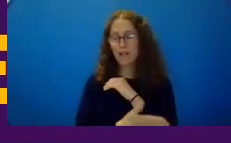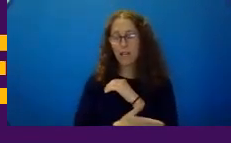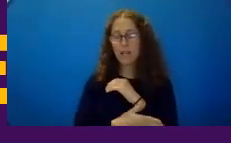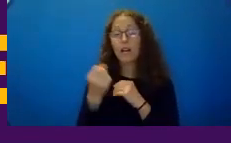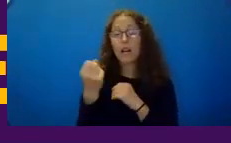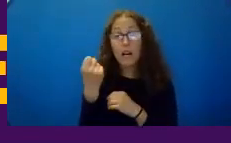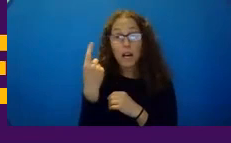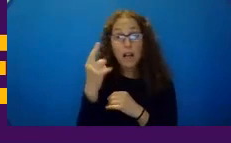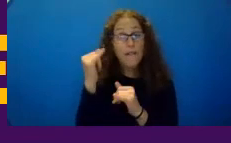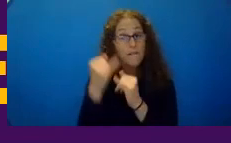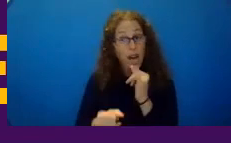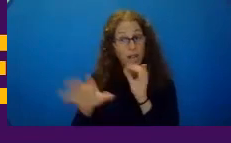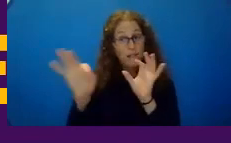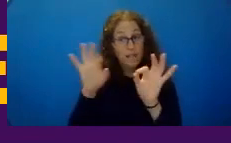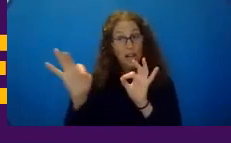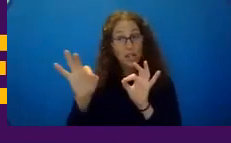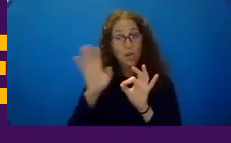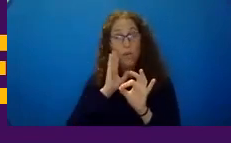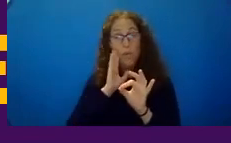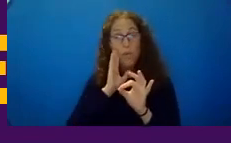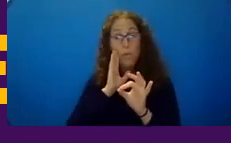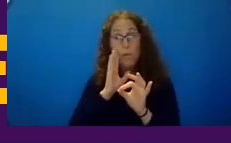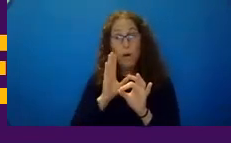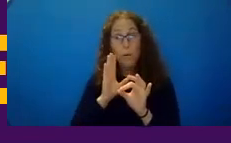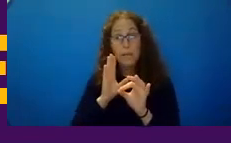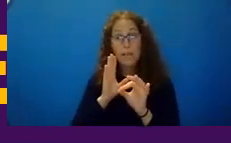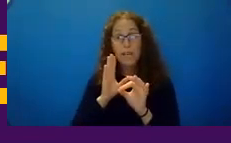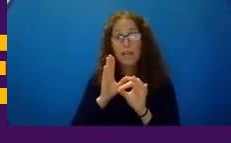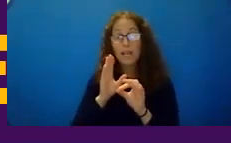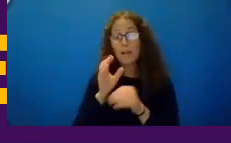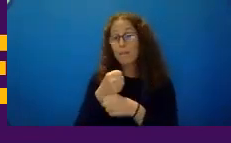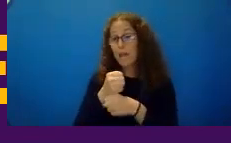FROM MEMBERS OF THE COMMUNITY, SUBJECT MATTER EXPERTS AND